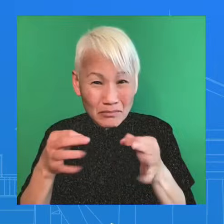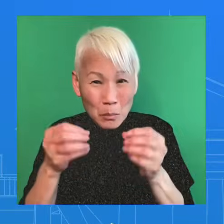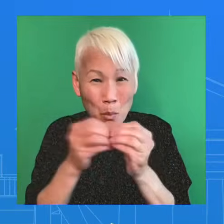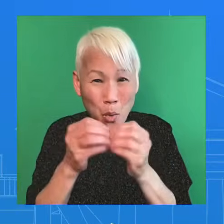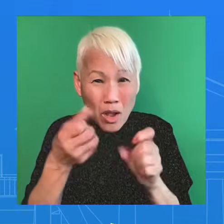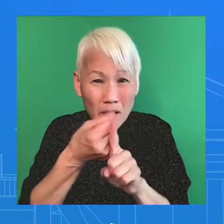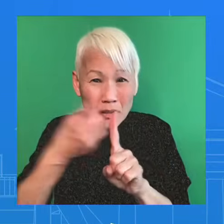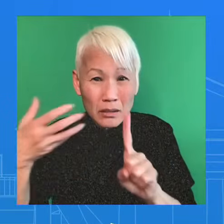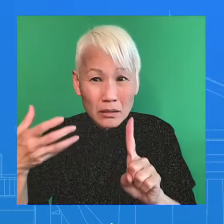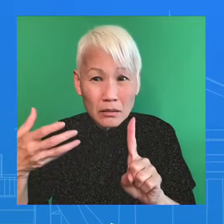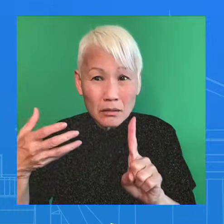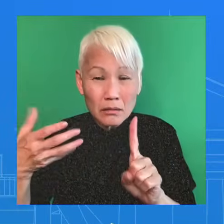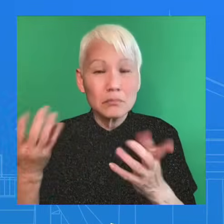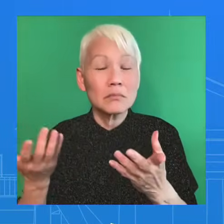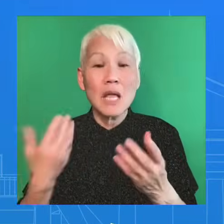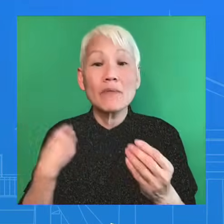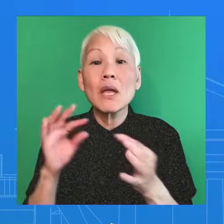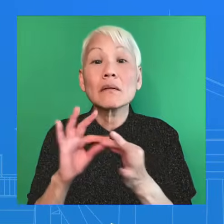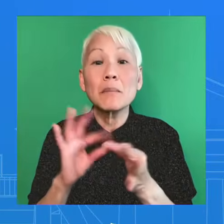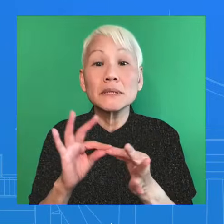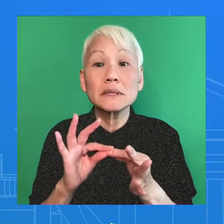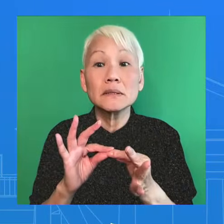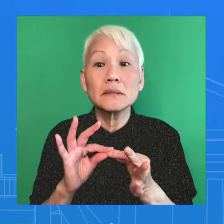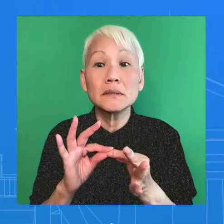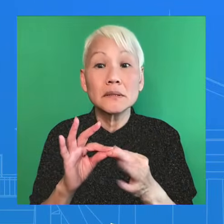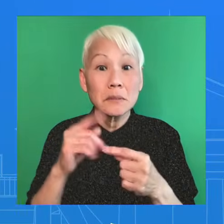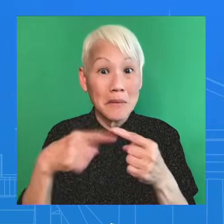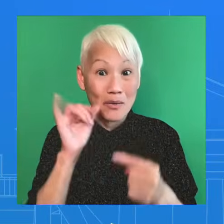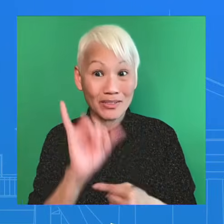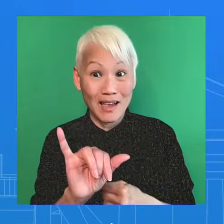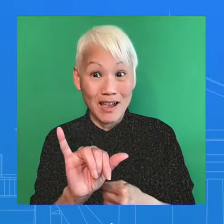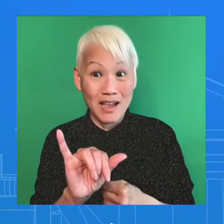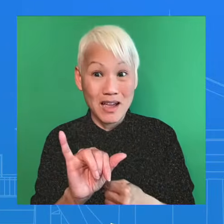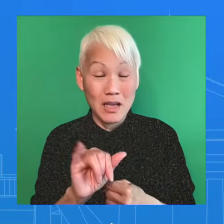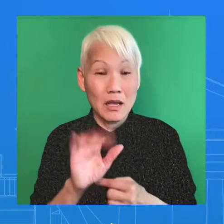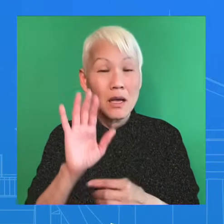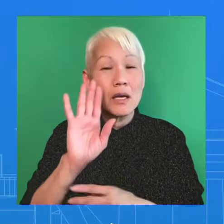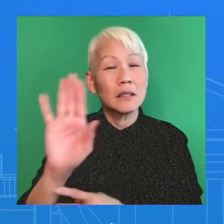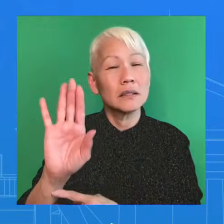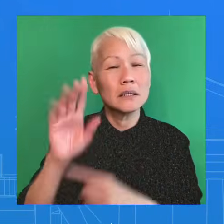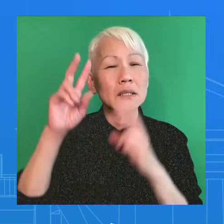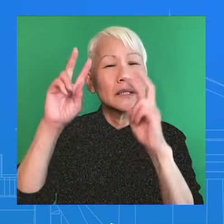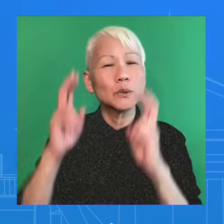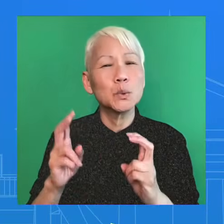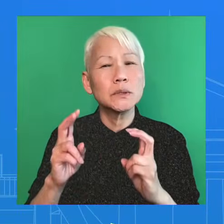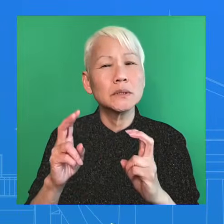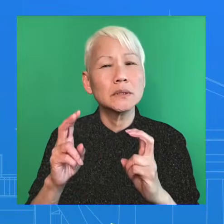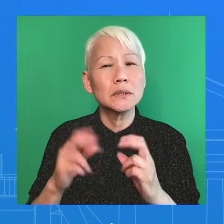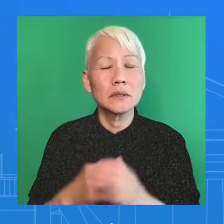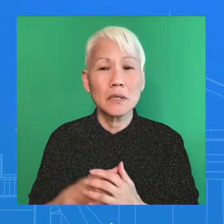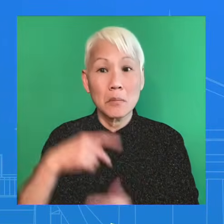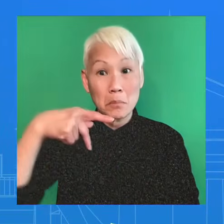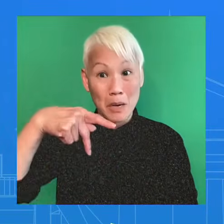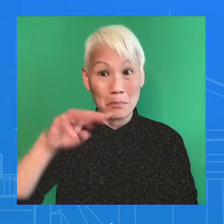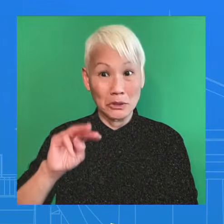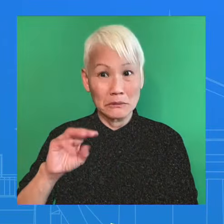Ben Wallace -- does that sound good to you? Mr. Kirby: I'll let Prime Minister Sunak speak to what he intends to raise with the President.